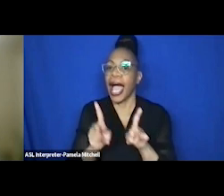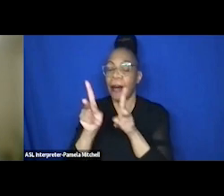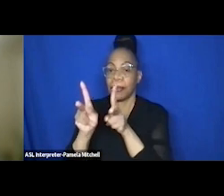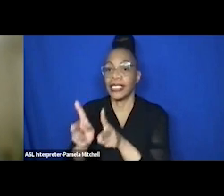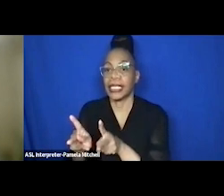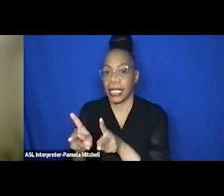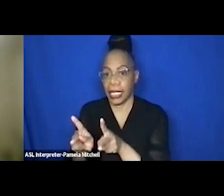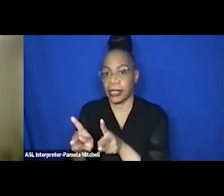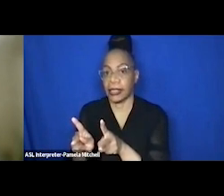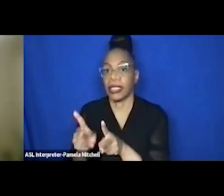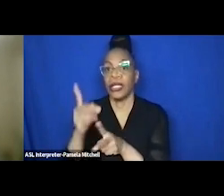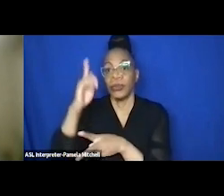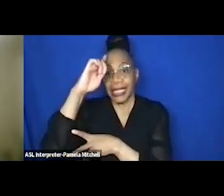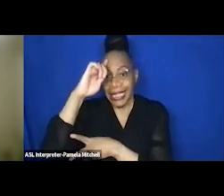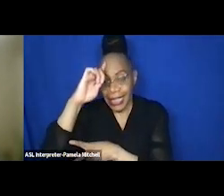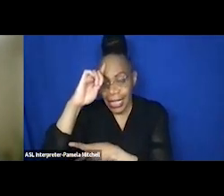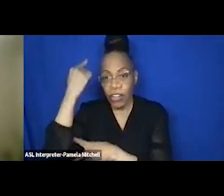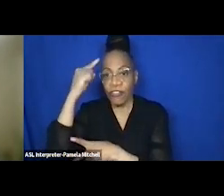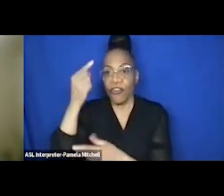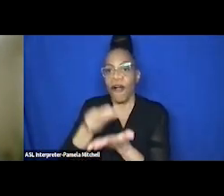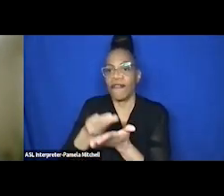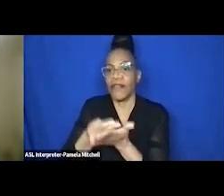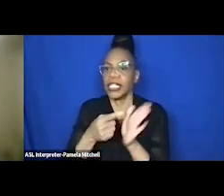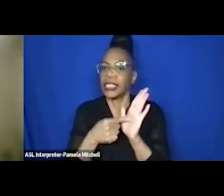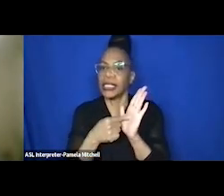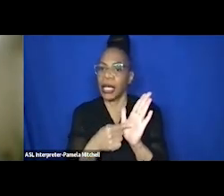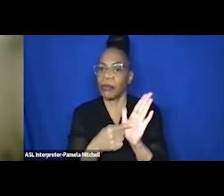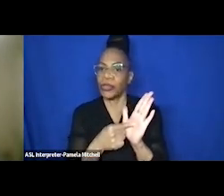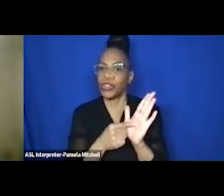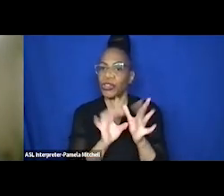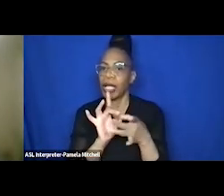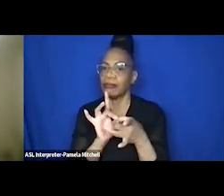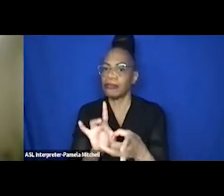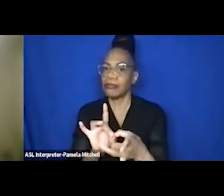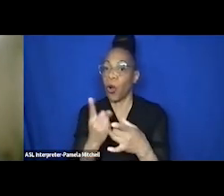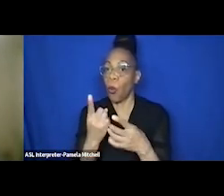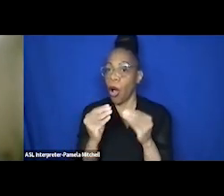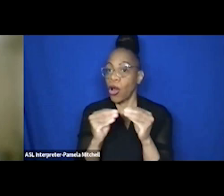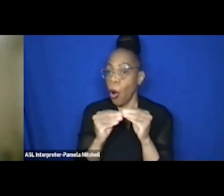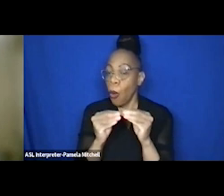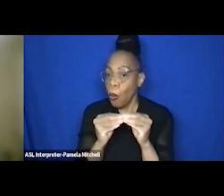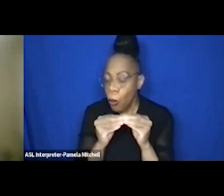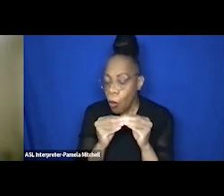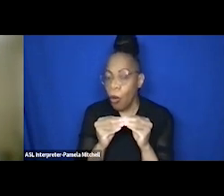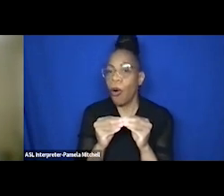in order to be considered for funding, to demonstrate alignment with one or more priorities. And the more priorities